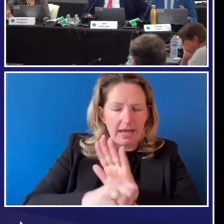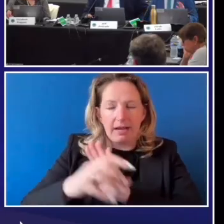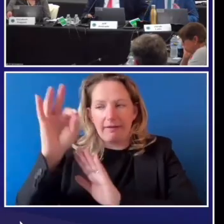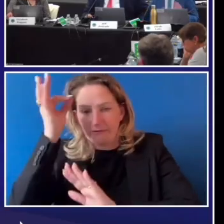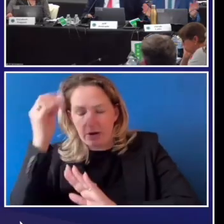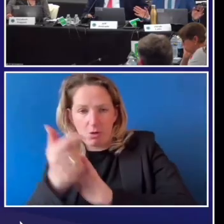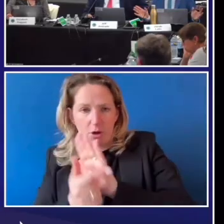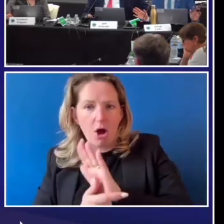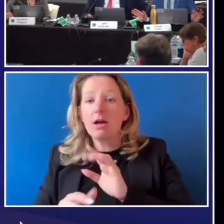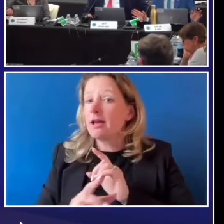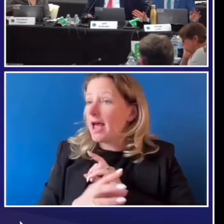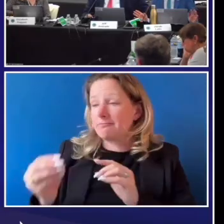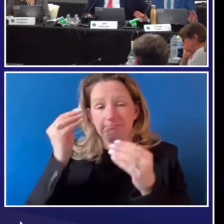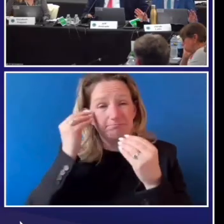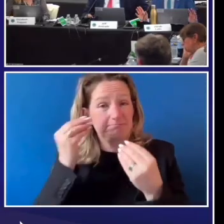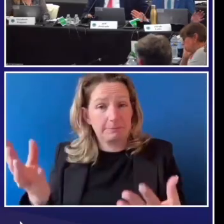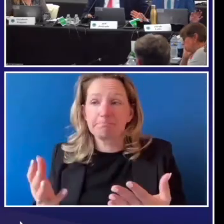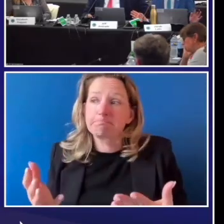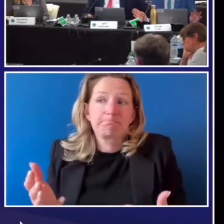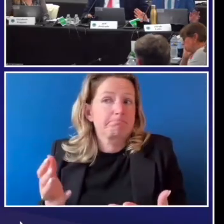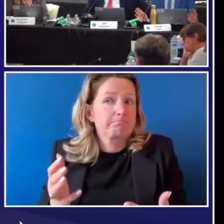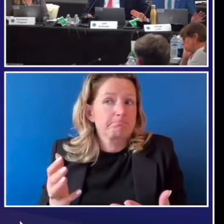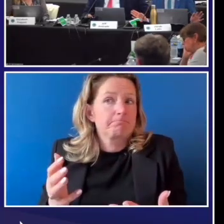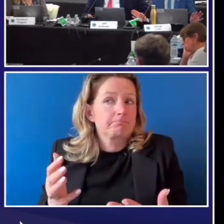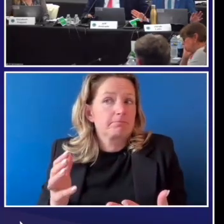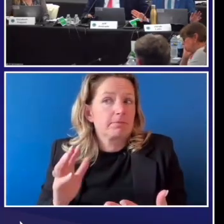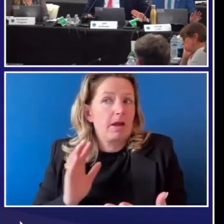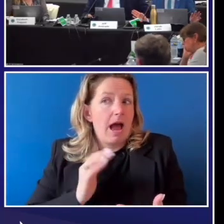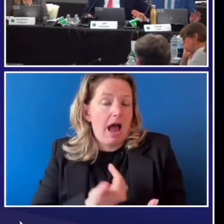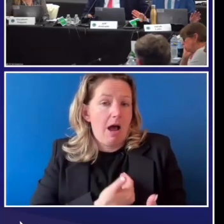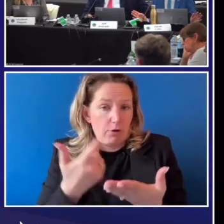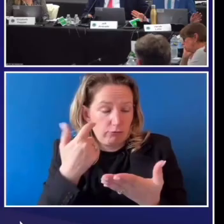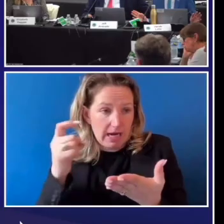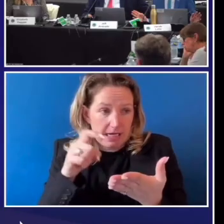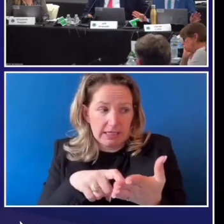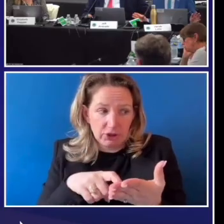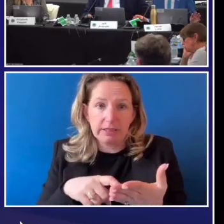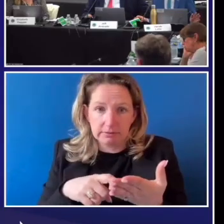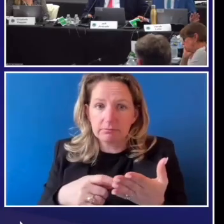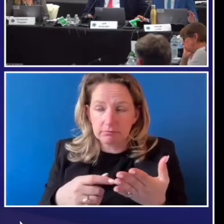there's nothing here that, you know, our recognition of you protects you from any antitrust, uh, you know,